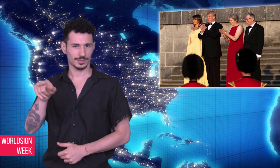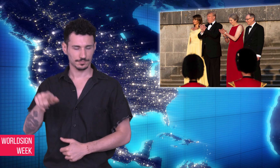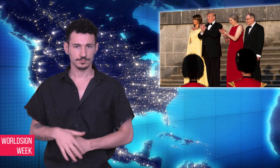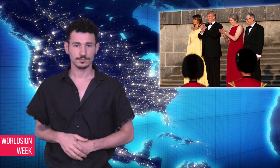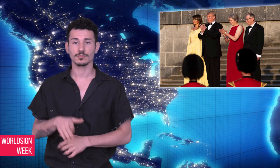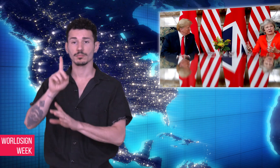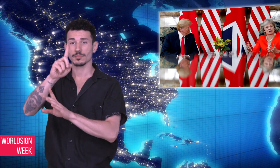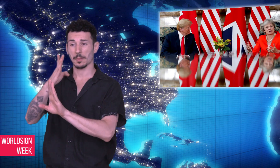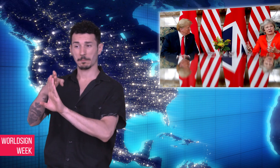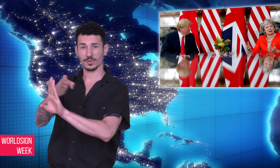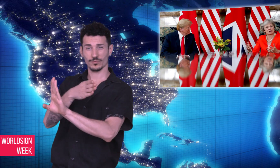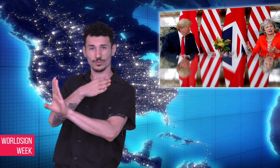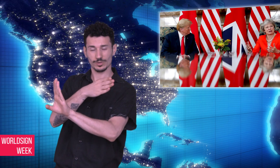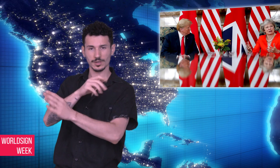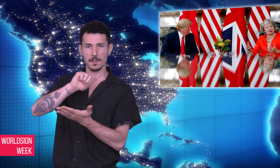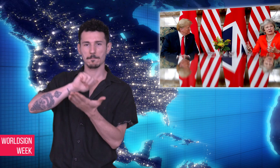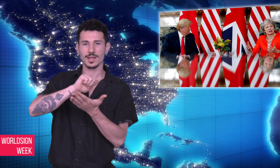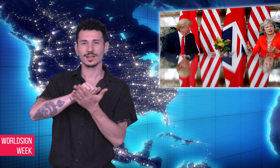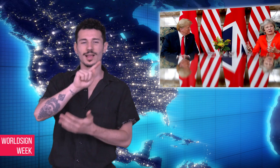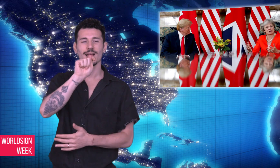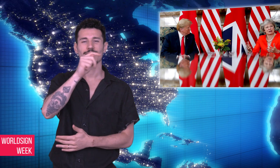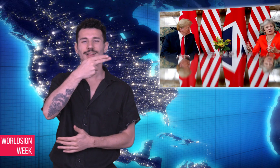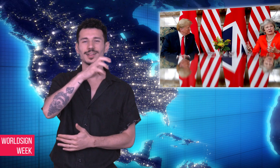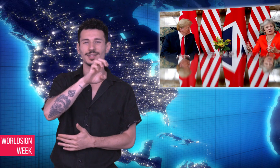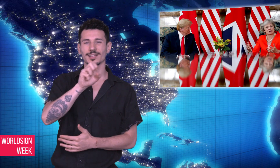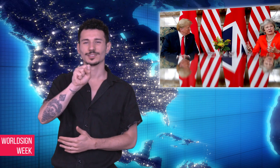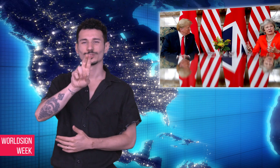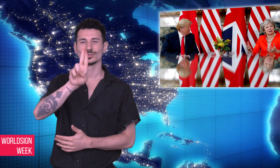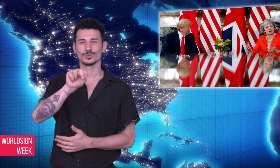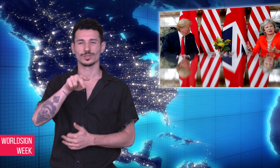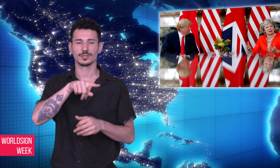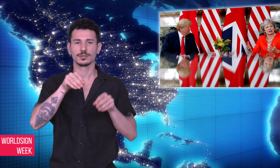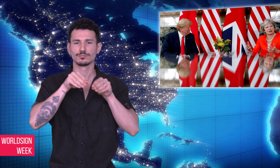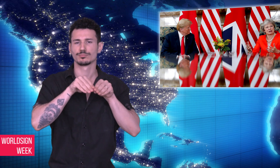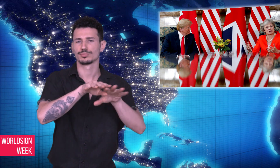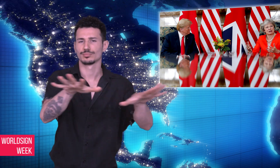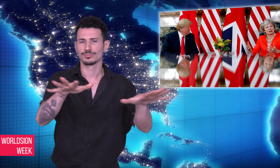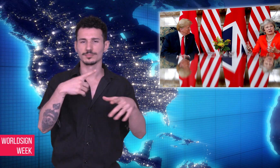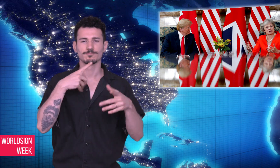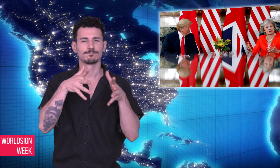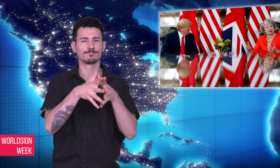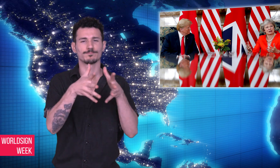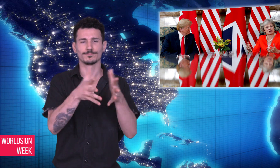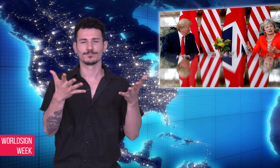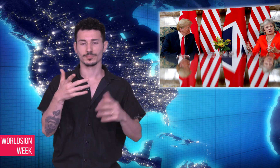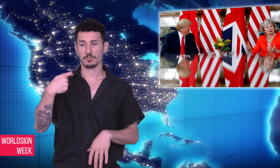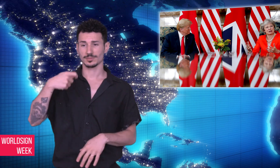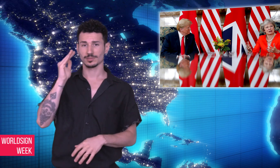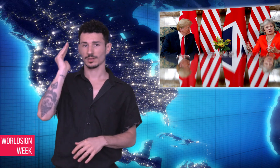was quoted in an interview with The Sun criticizing May’s leadership,